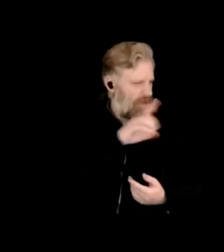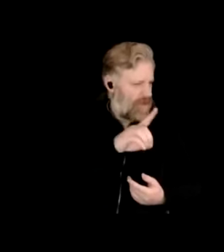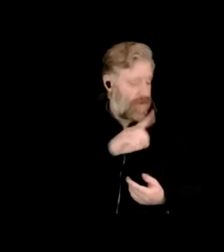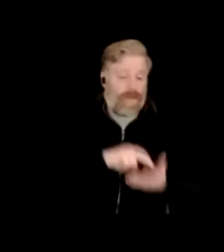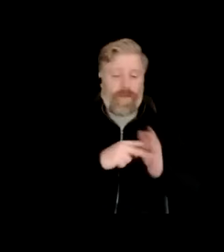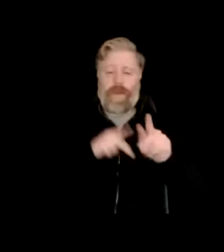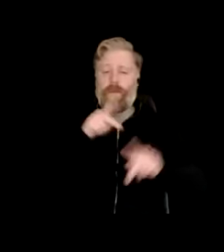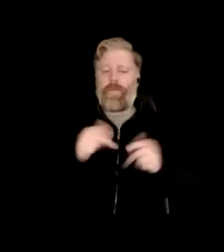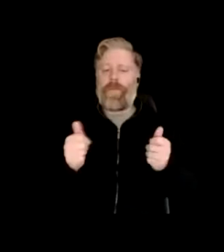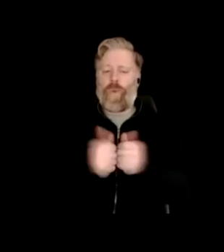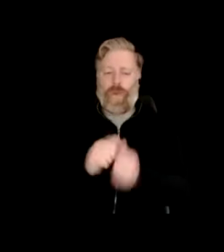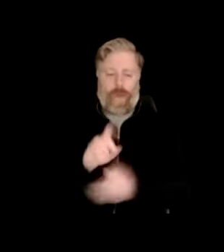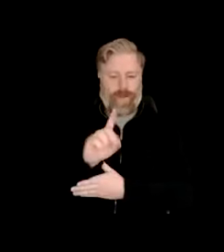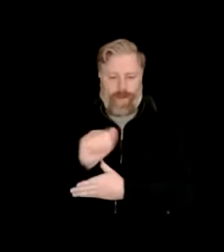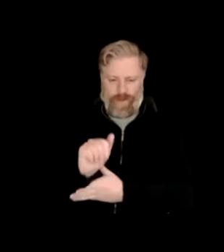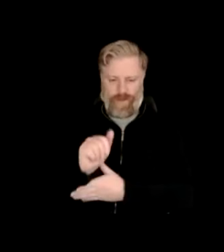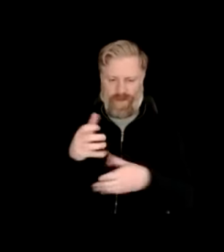There was also a question about...